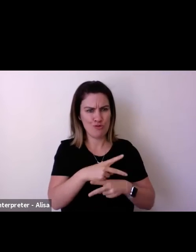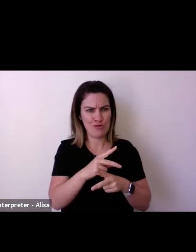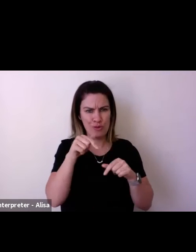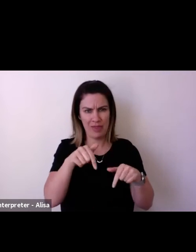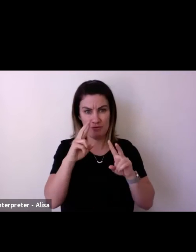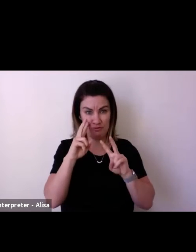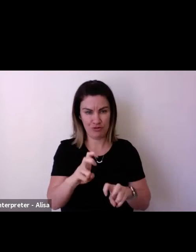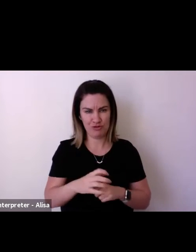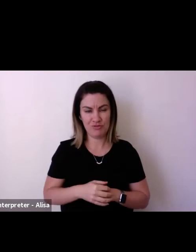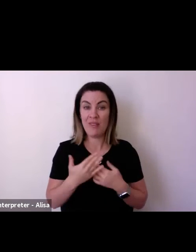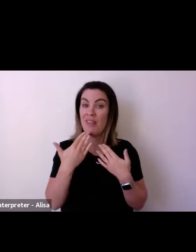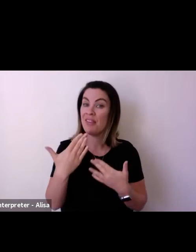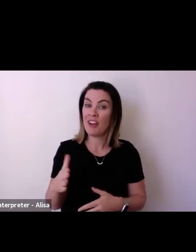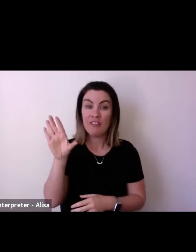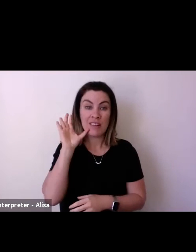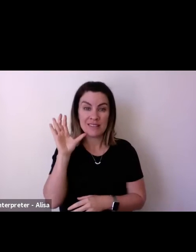back to Kristen. Thanks.